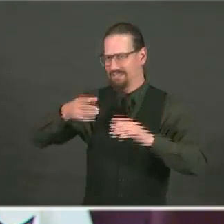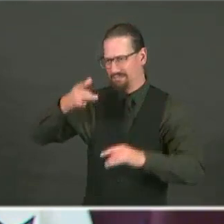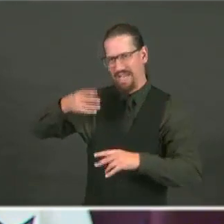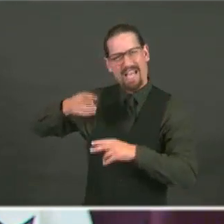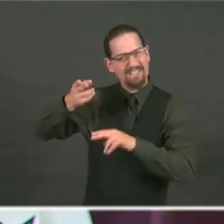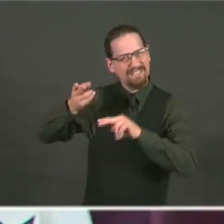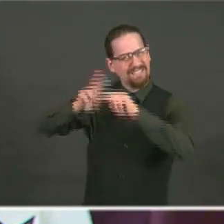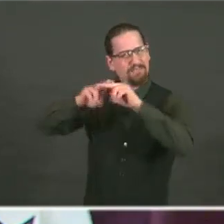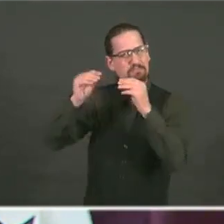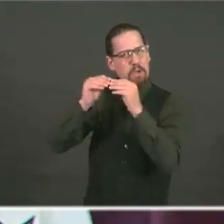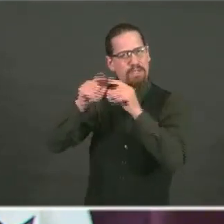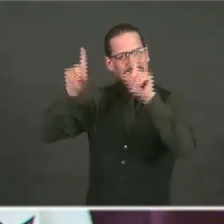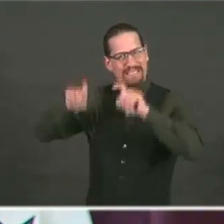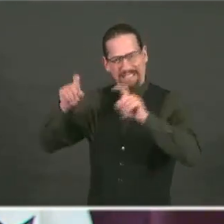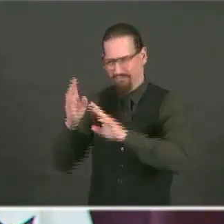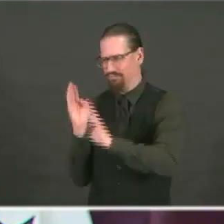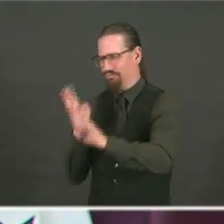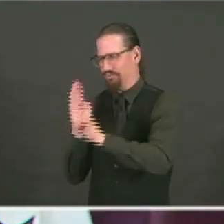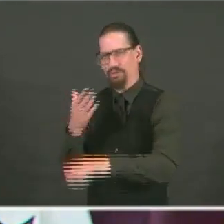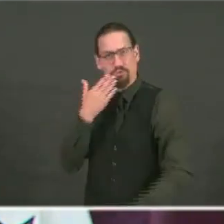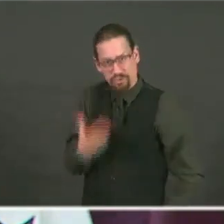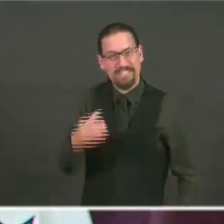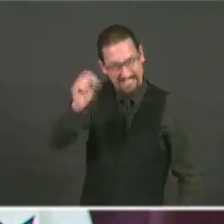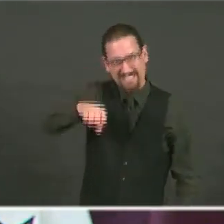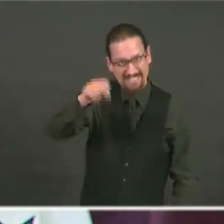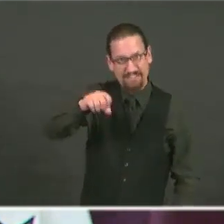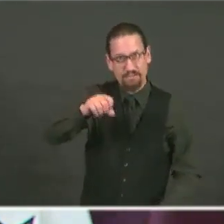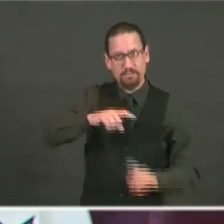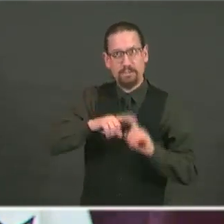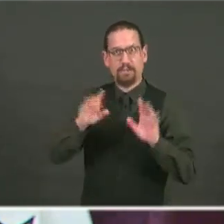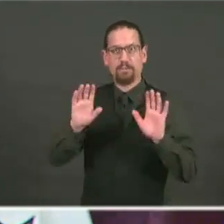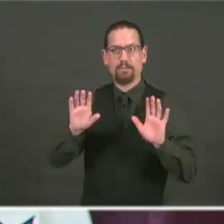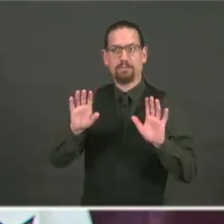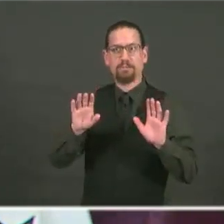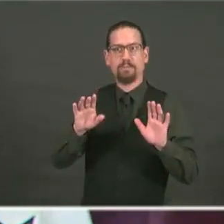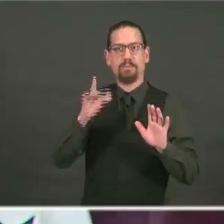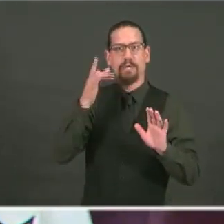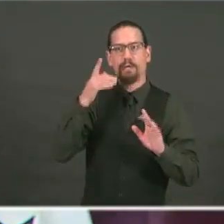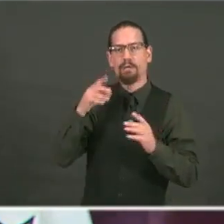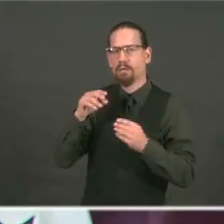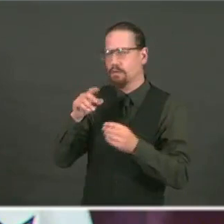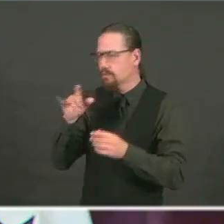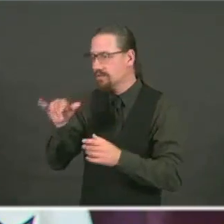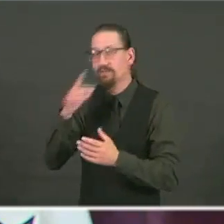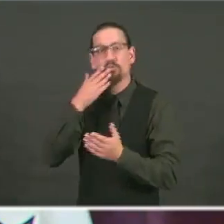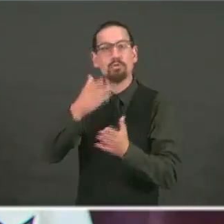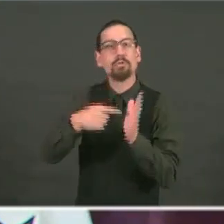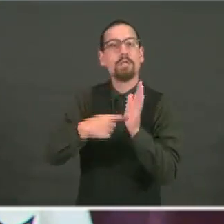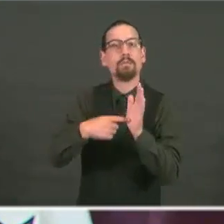SHOWING MORE CASES. IT IS GREAT TO HAVE HIGH RATES OF TESTING.